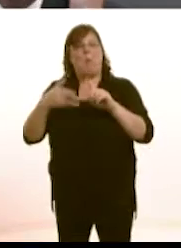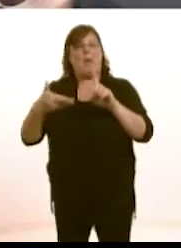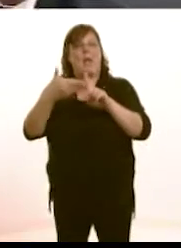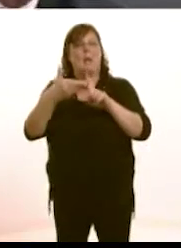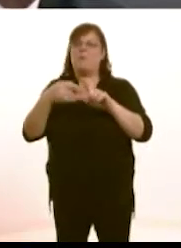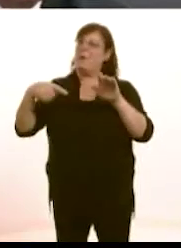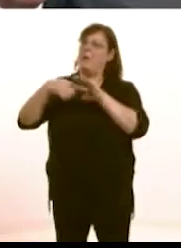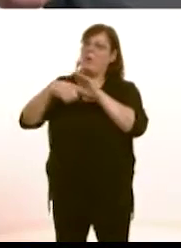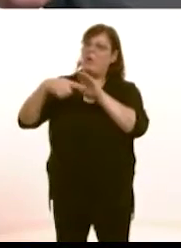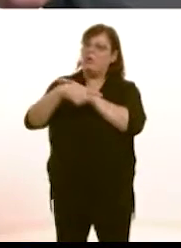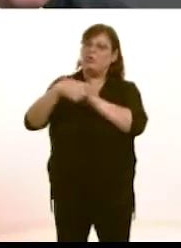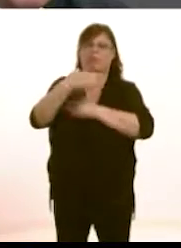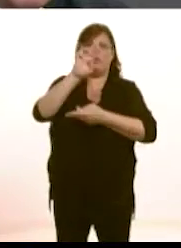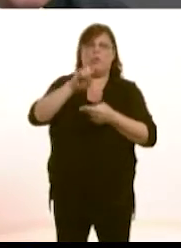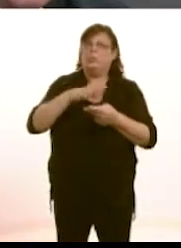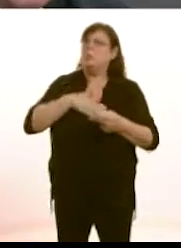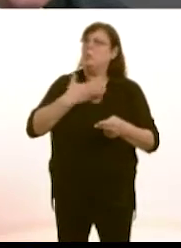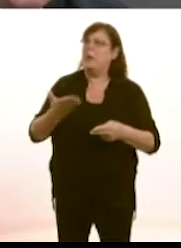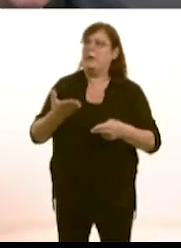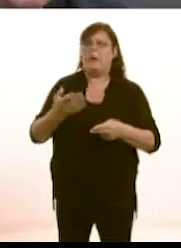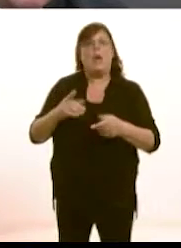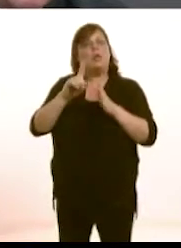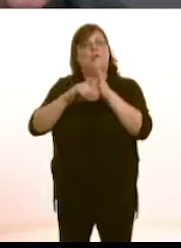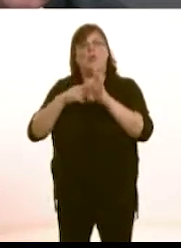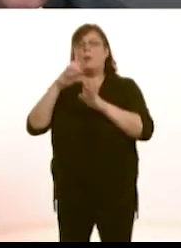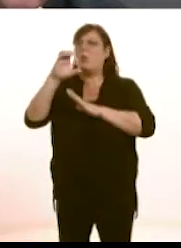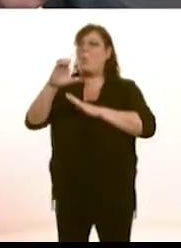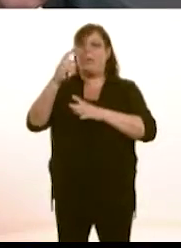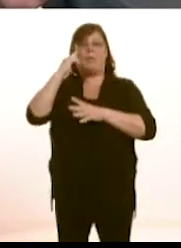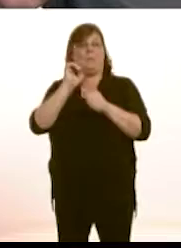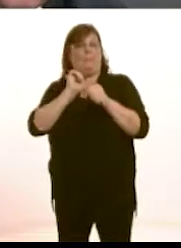that Jeremy Corbyn believes the best way to deal with immigration across Europe is to